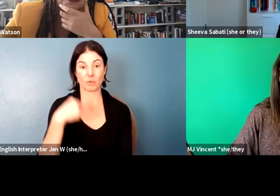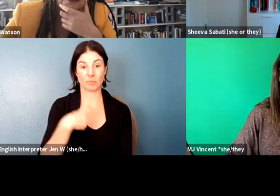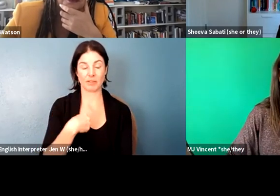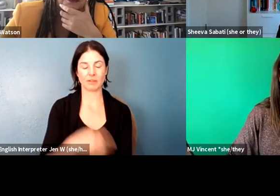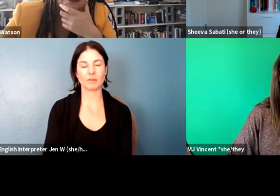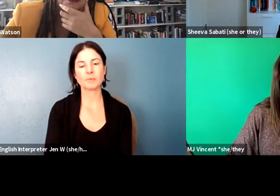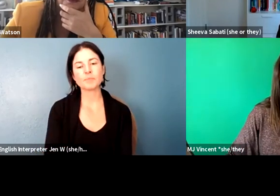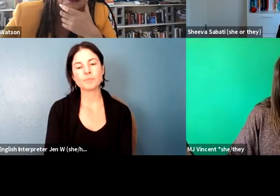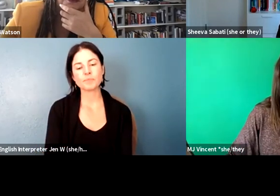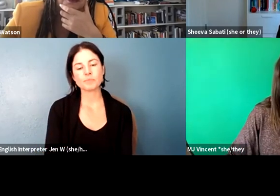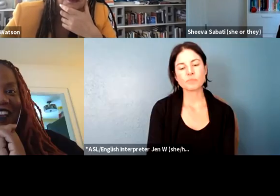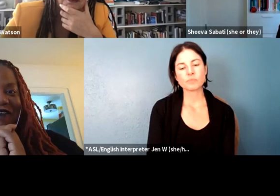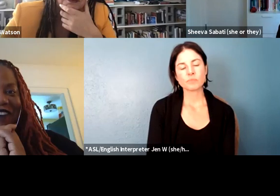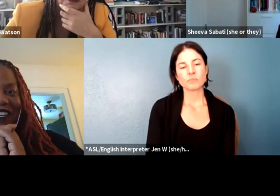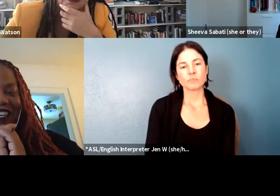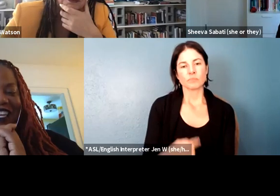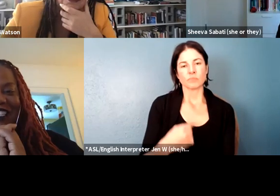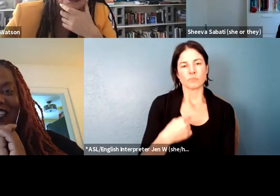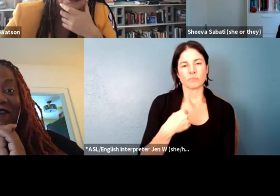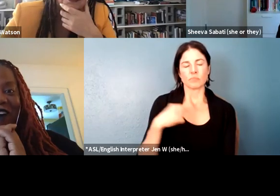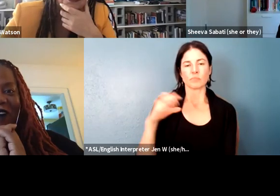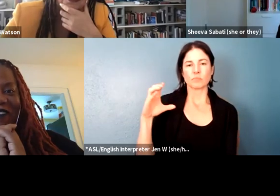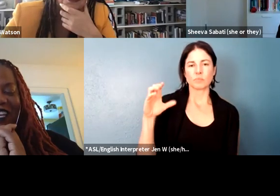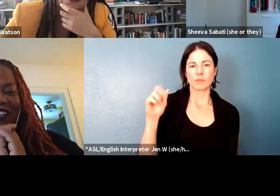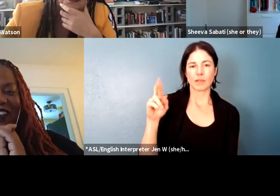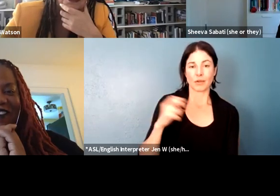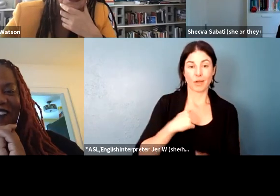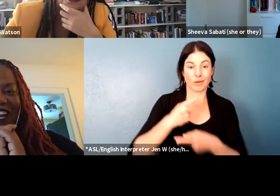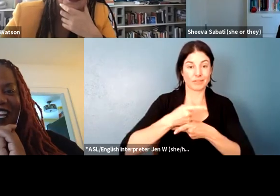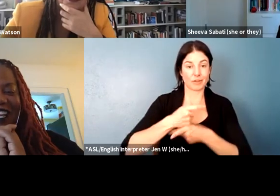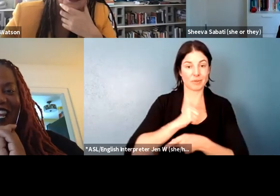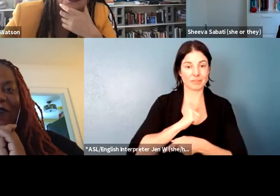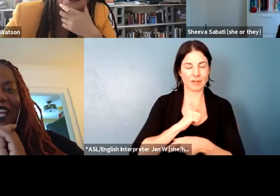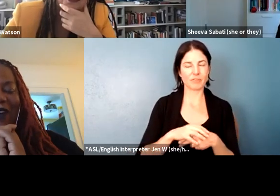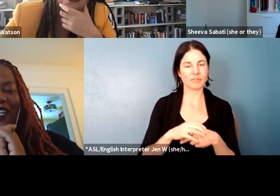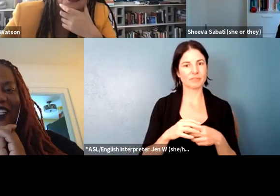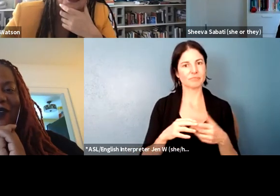of care is alive. It's evolving, right? And I'm allowing it to